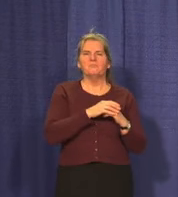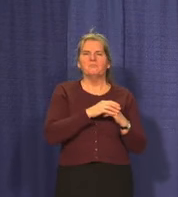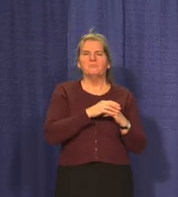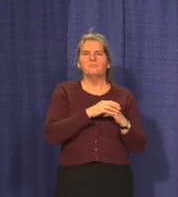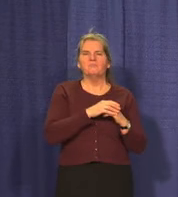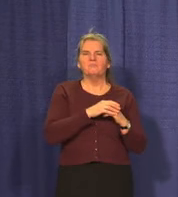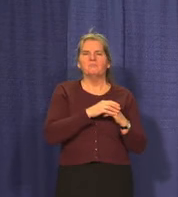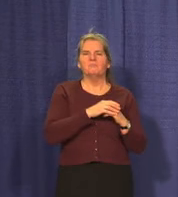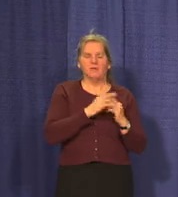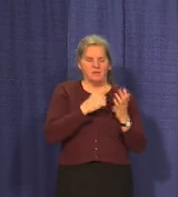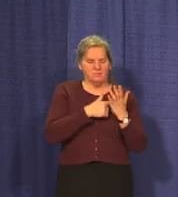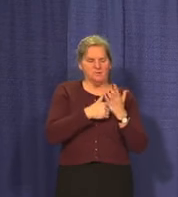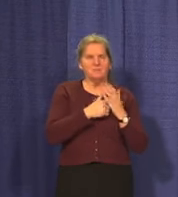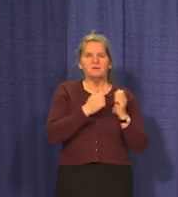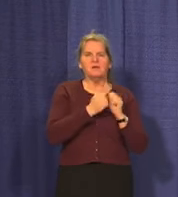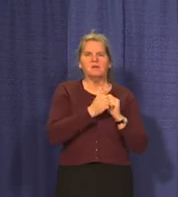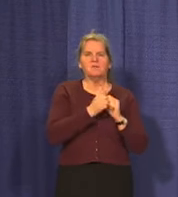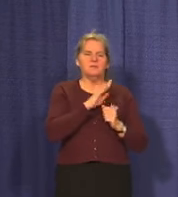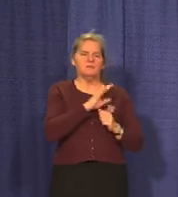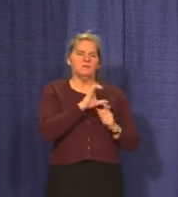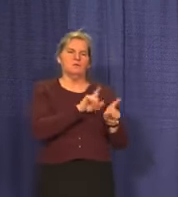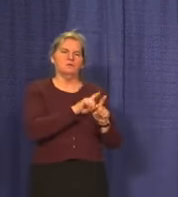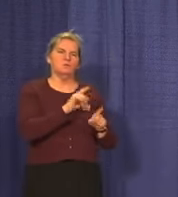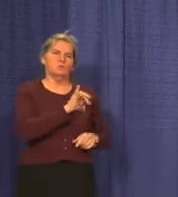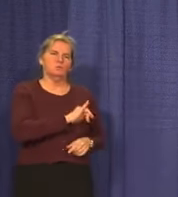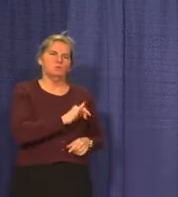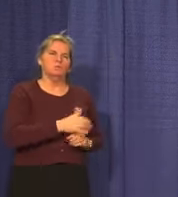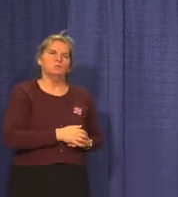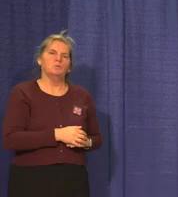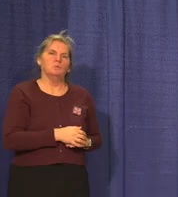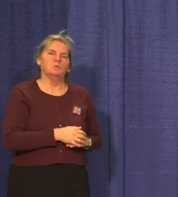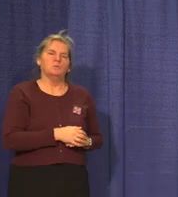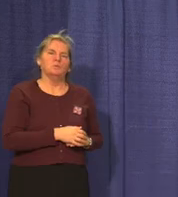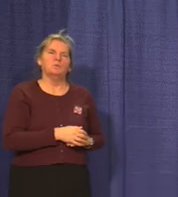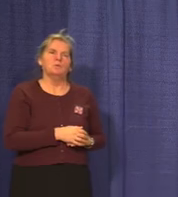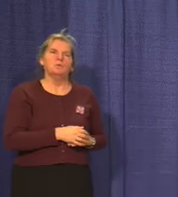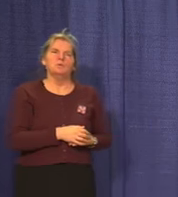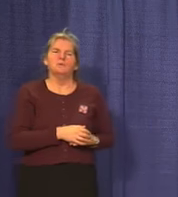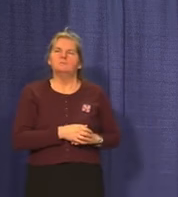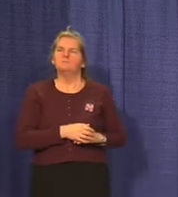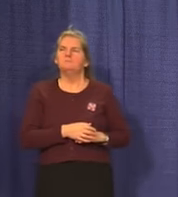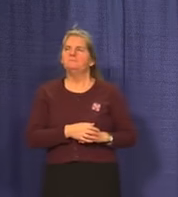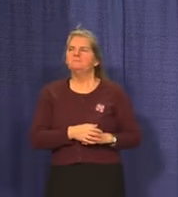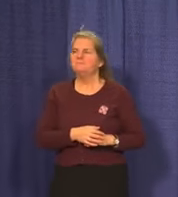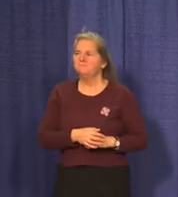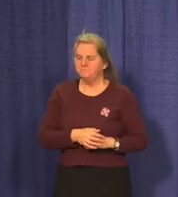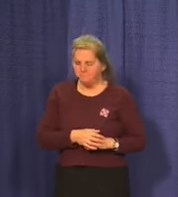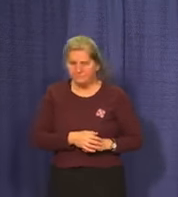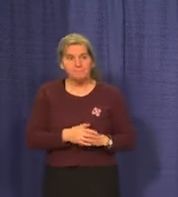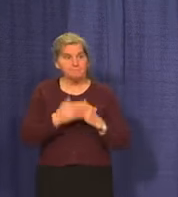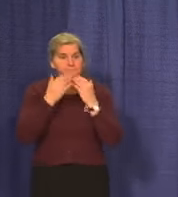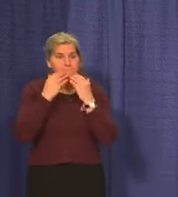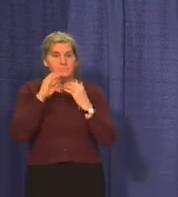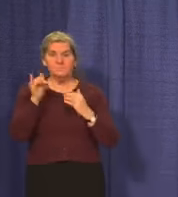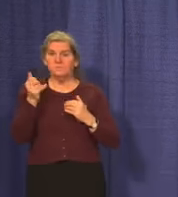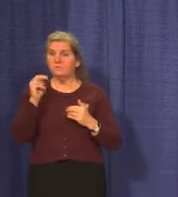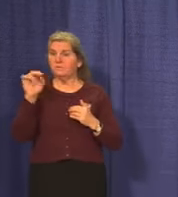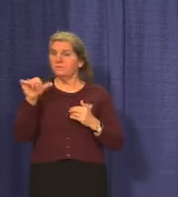OUR COLLEAGUES IN BC AS WELL. DO YOU HAVE A